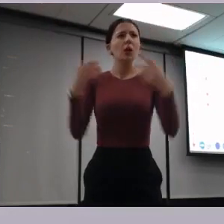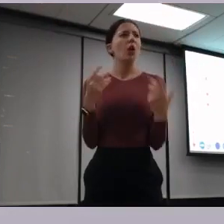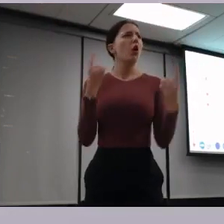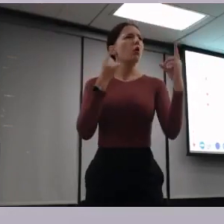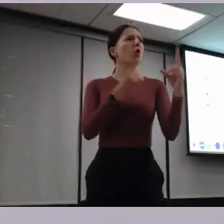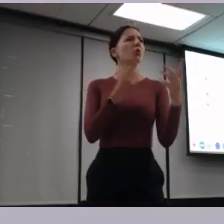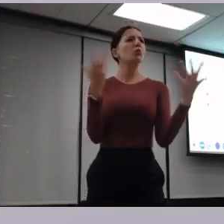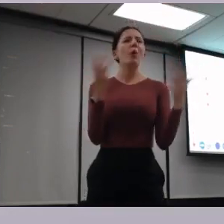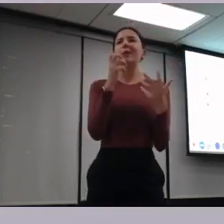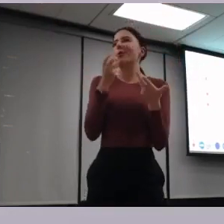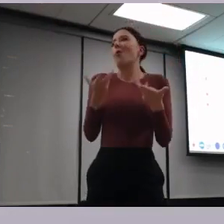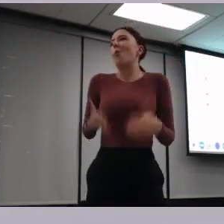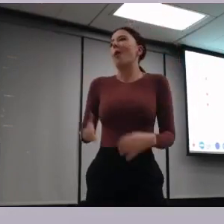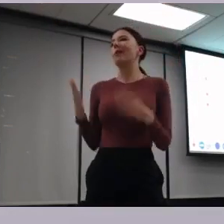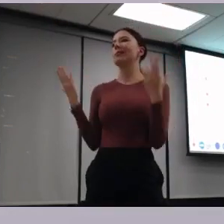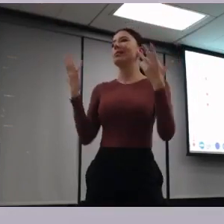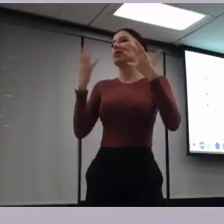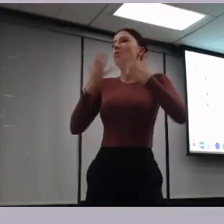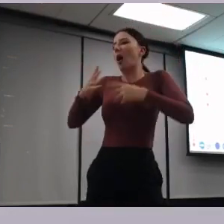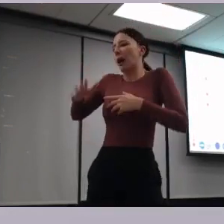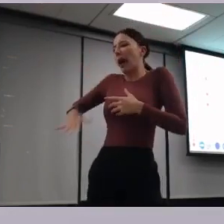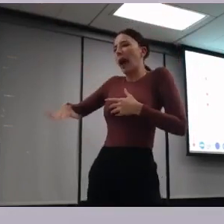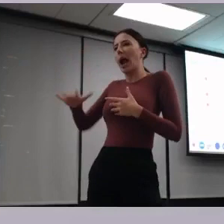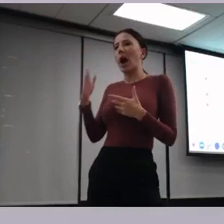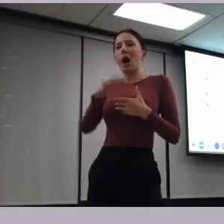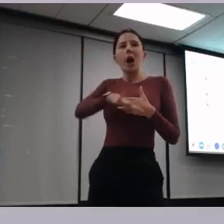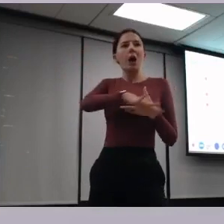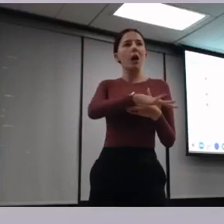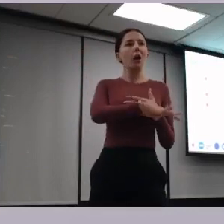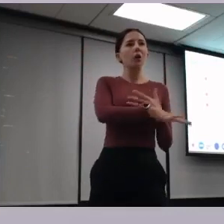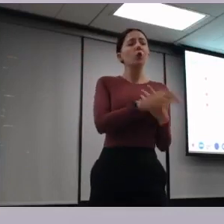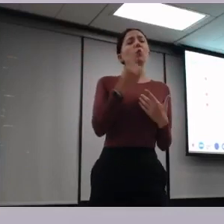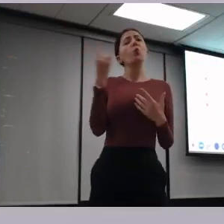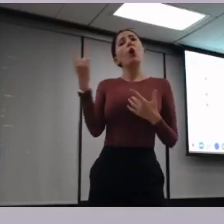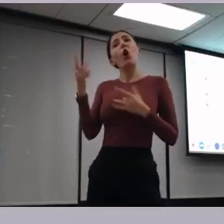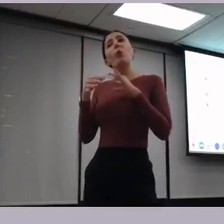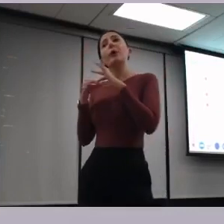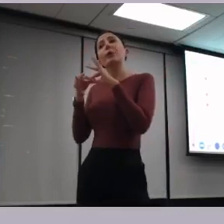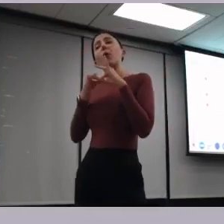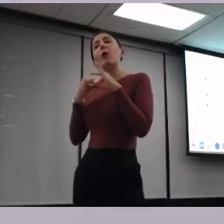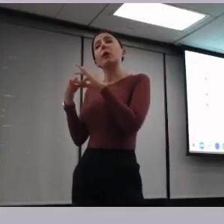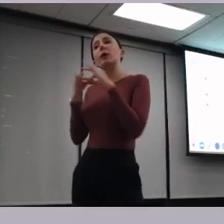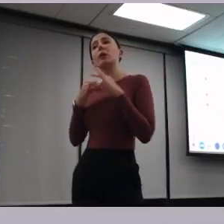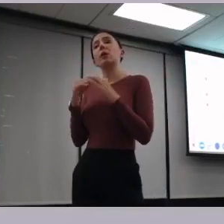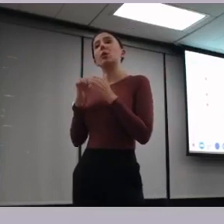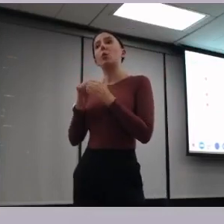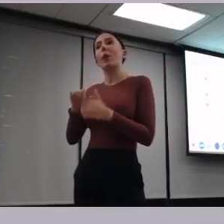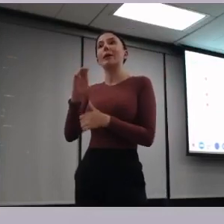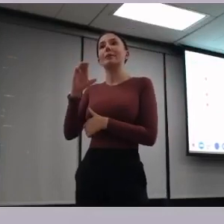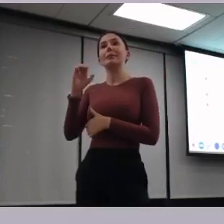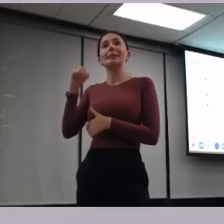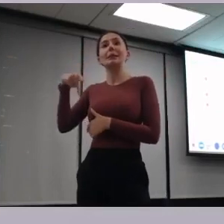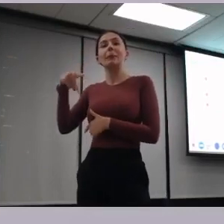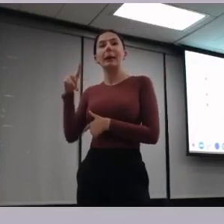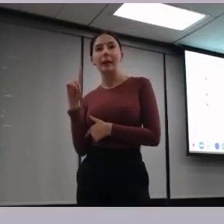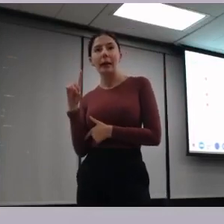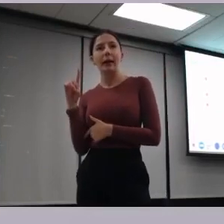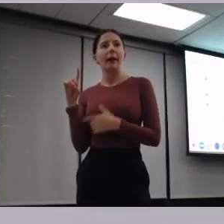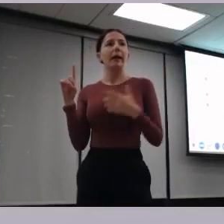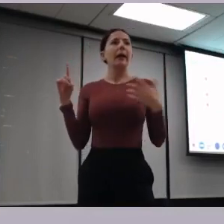and then we always have our ongoing coordination with the Chicago Police Department, the social agencies and your older people